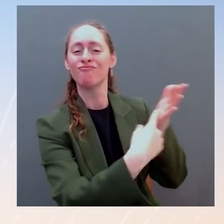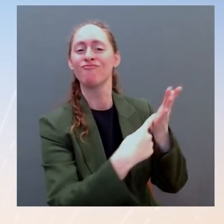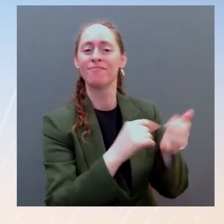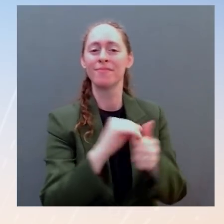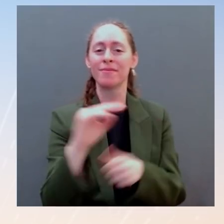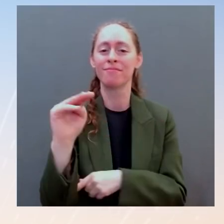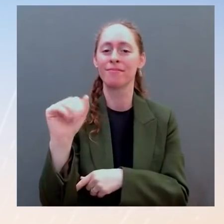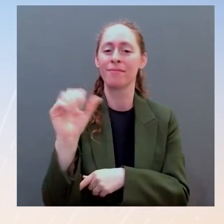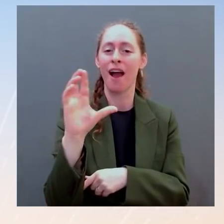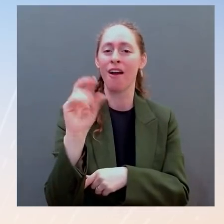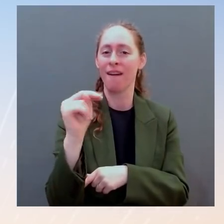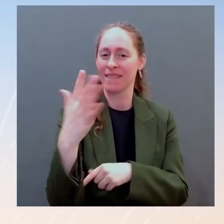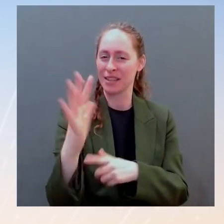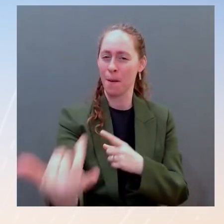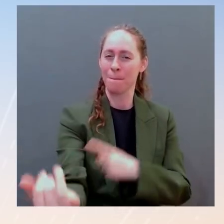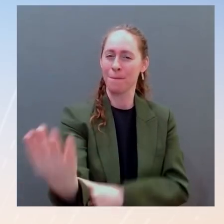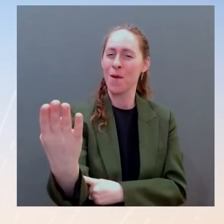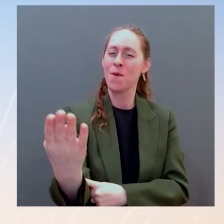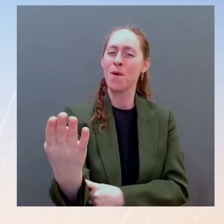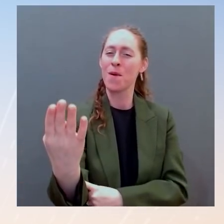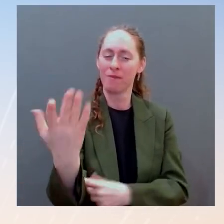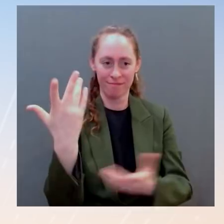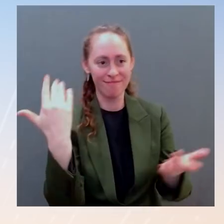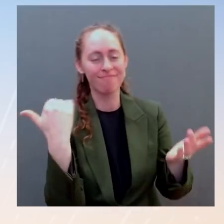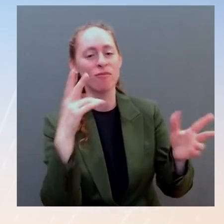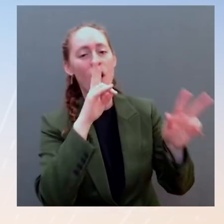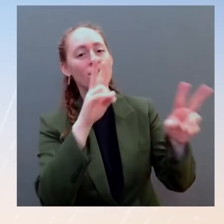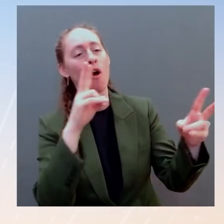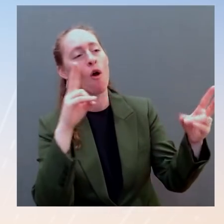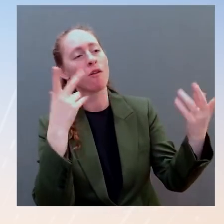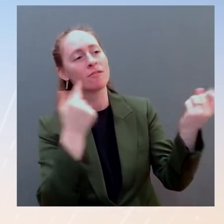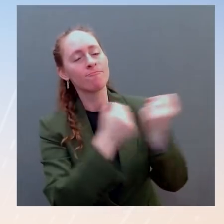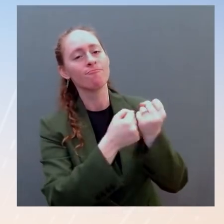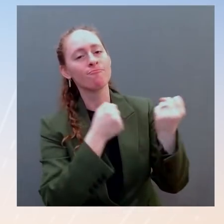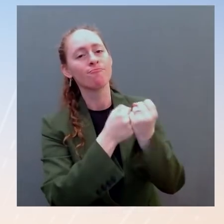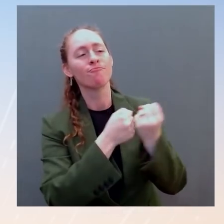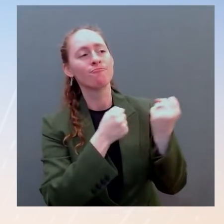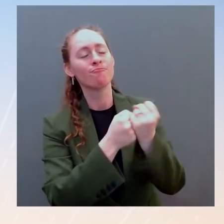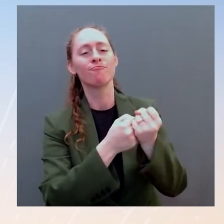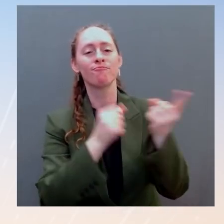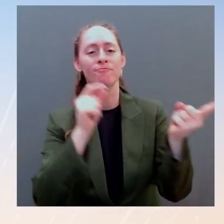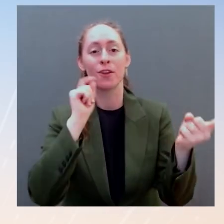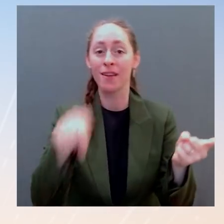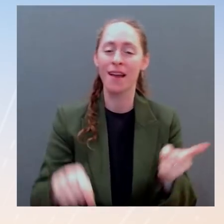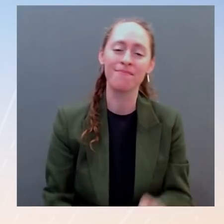and standing with the Ukrainian people. The Press: And Ron -- just along those lines, Ron Klain tweeted, "An interesting observation…[that]